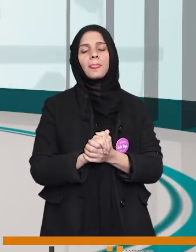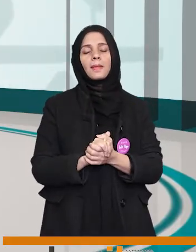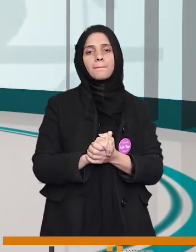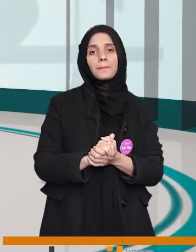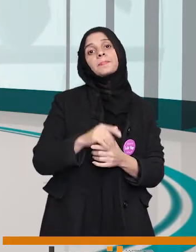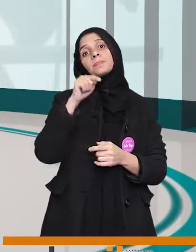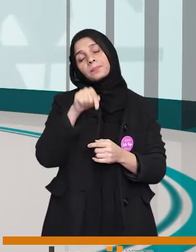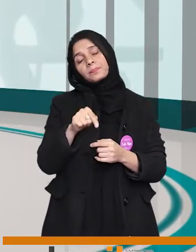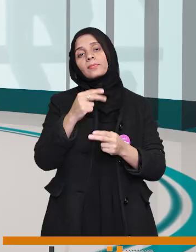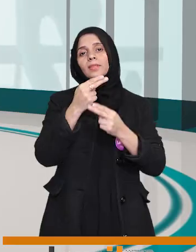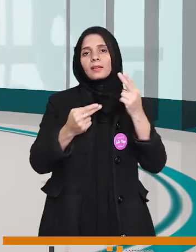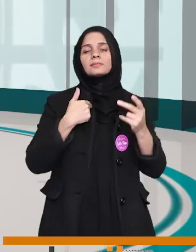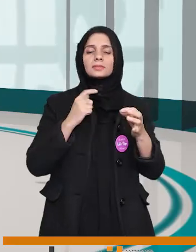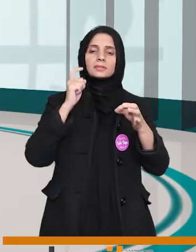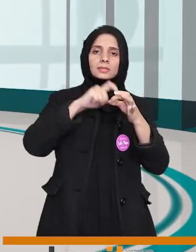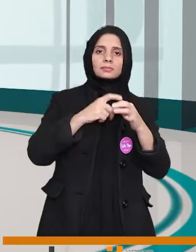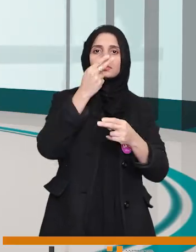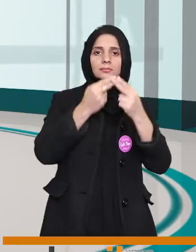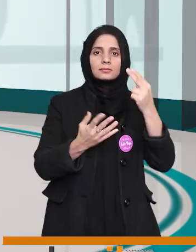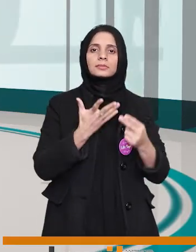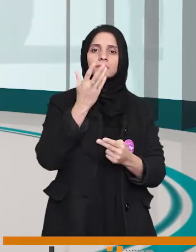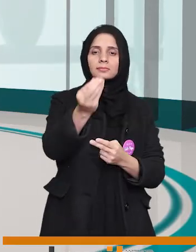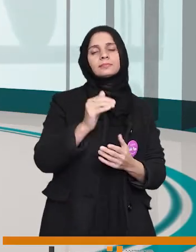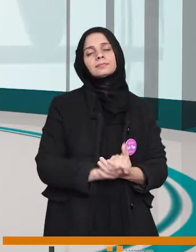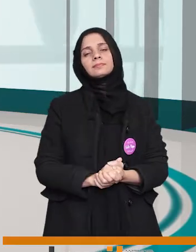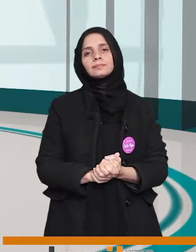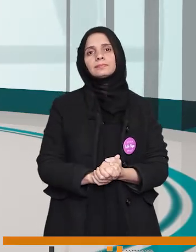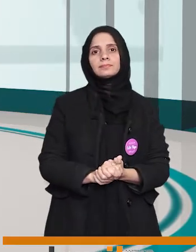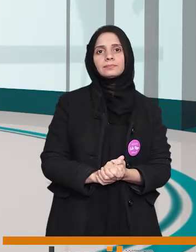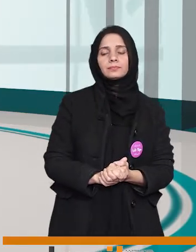So, this is the topic that I would like your most attention on.